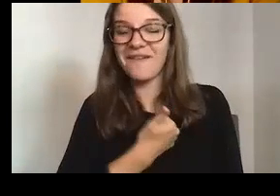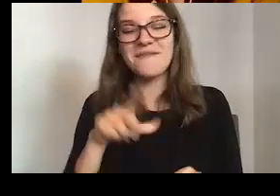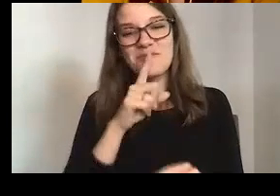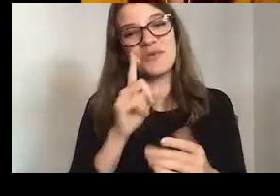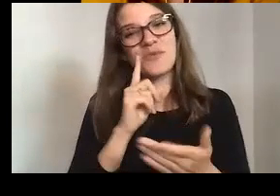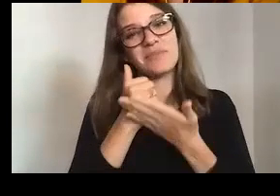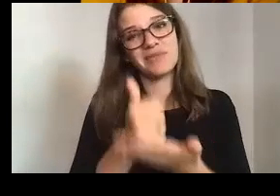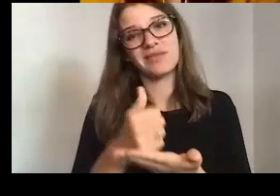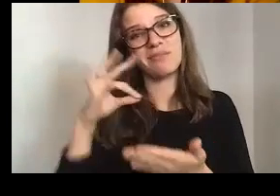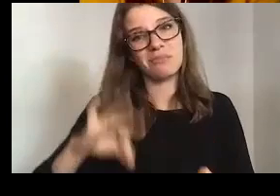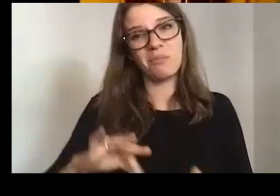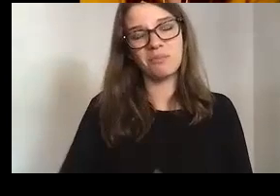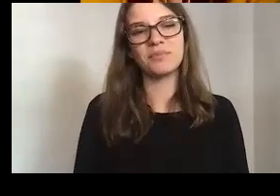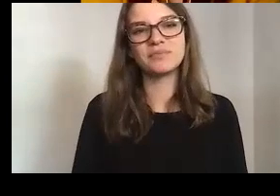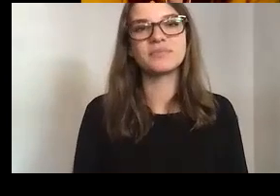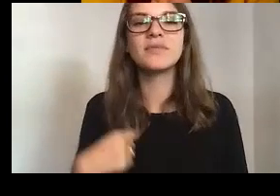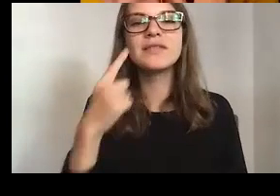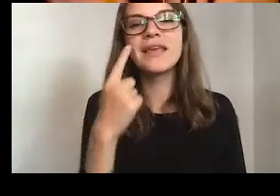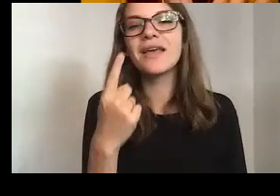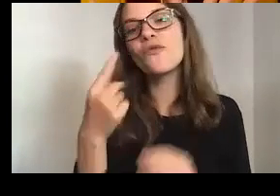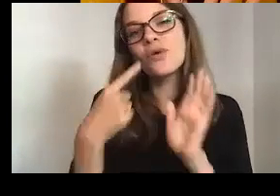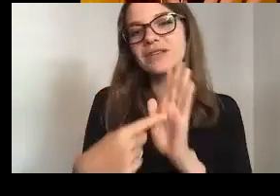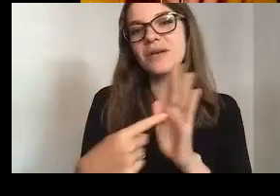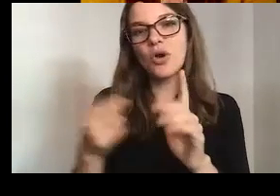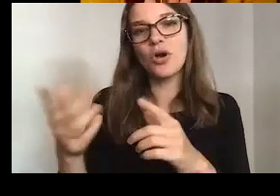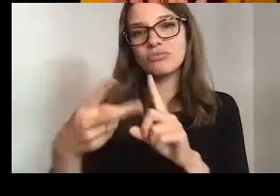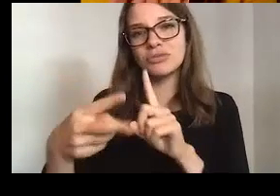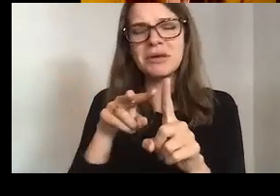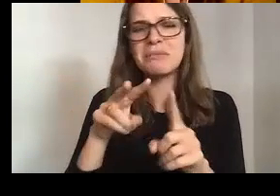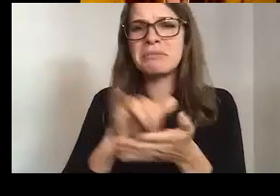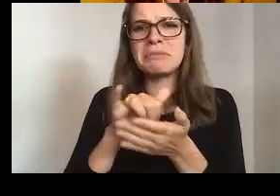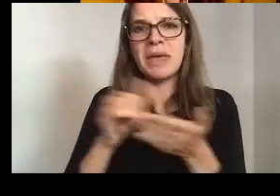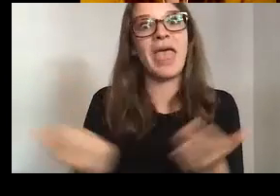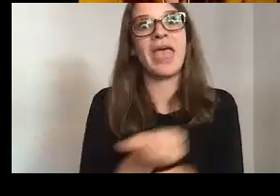and I like to think about putting in perspective that not everything can get done every single day